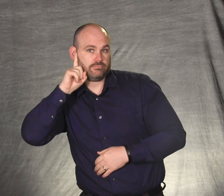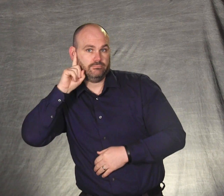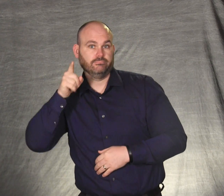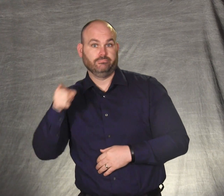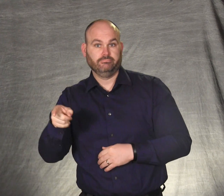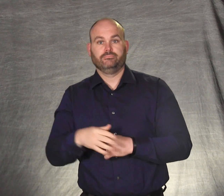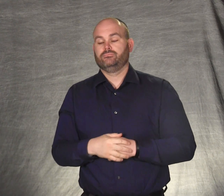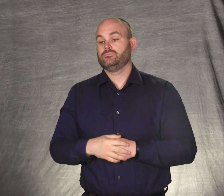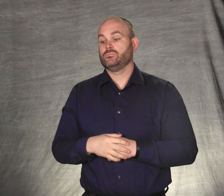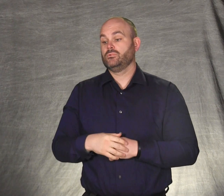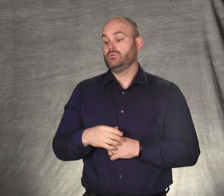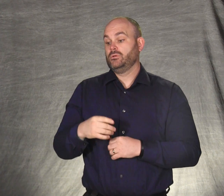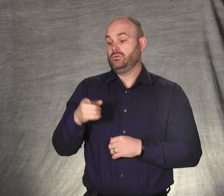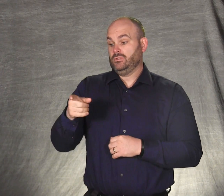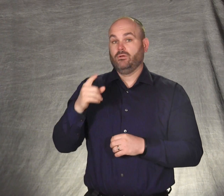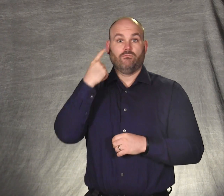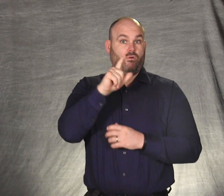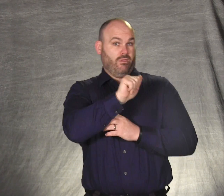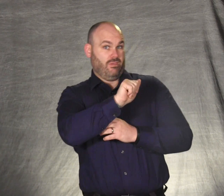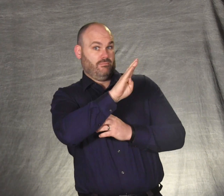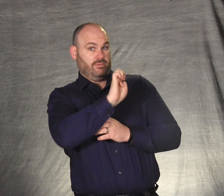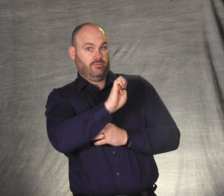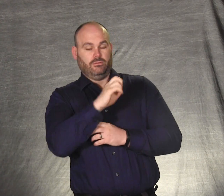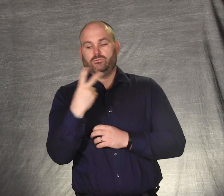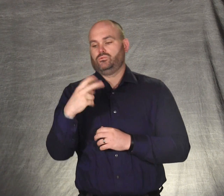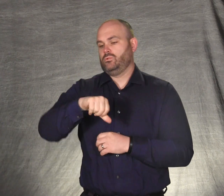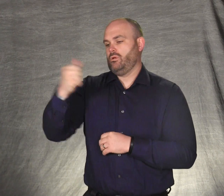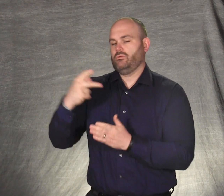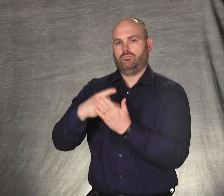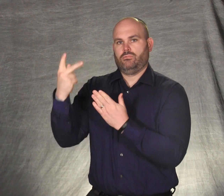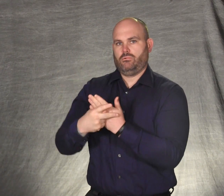and two other programs